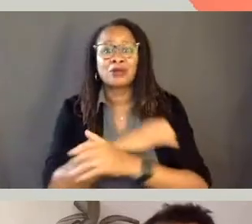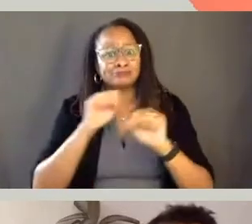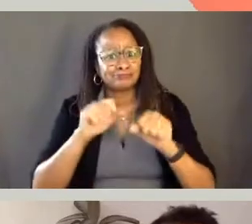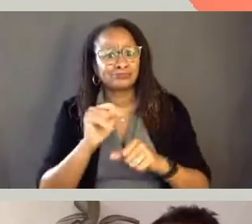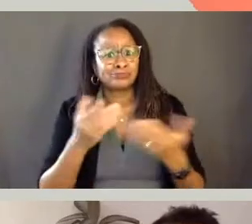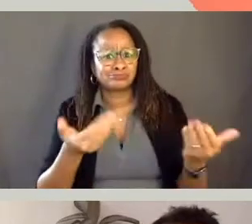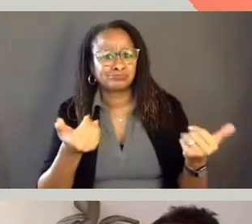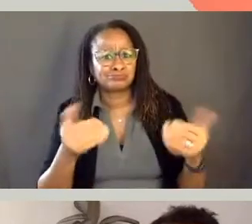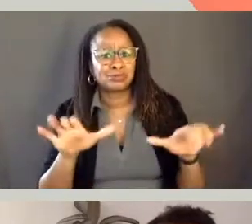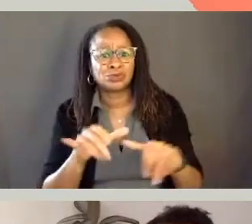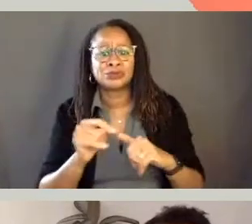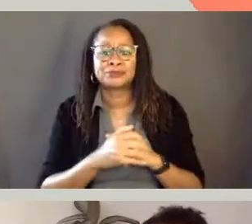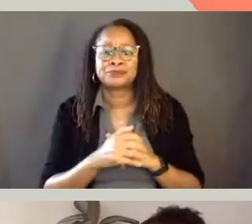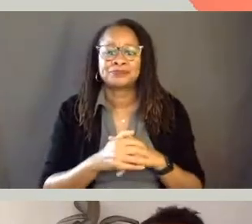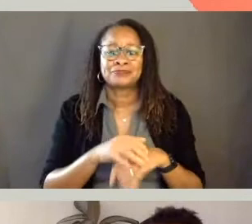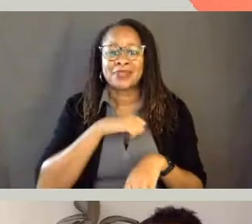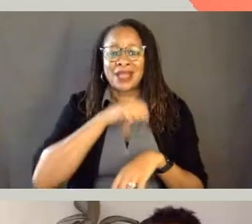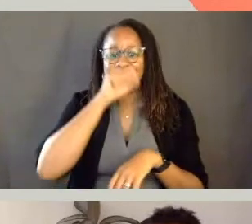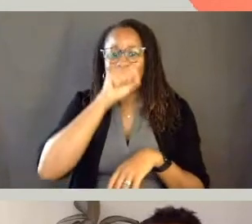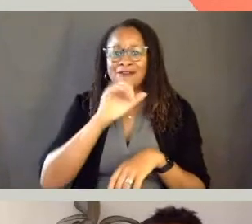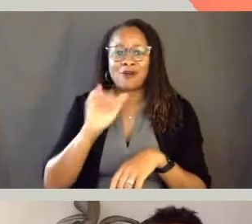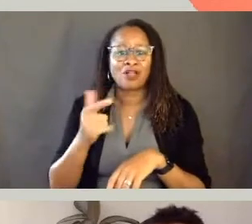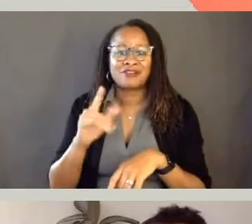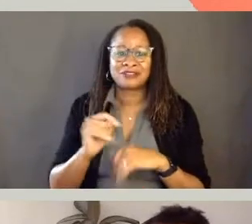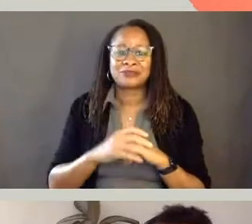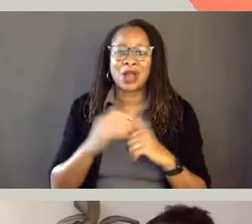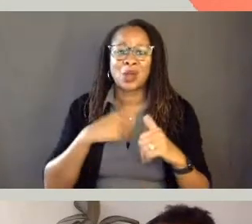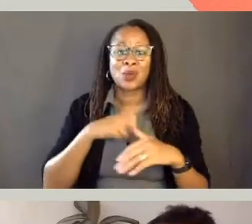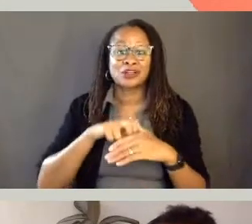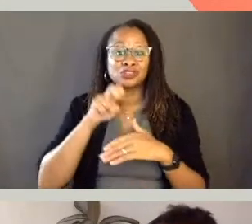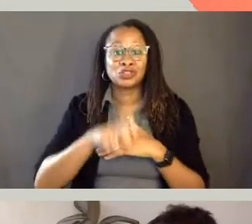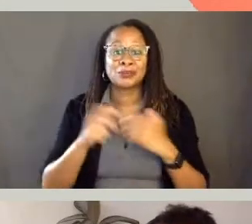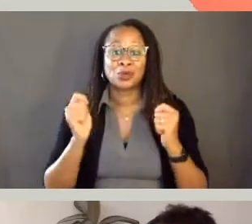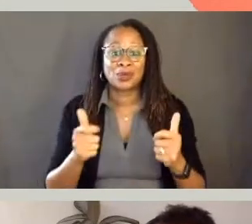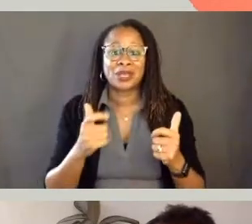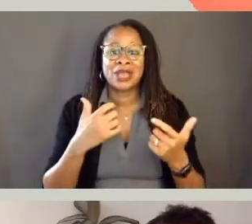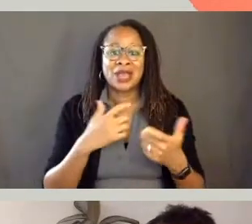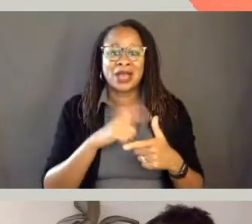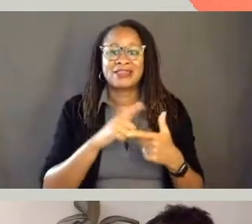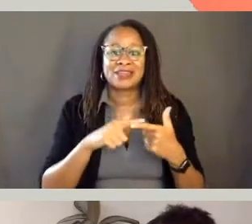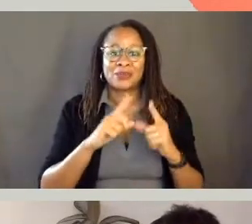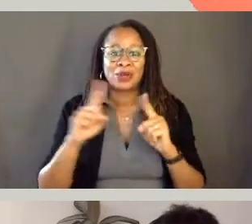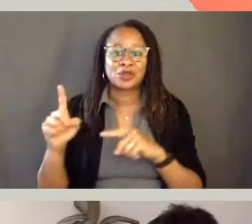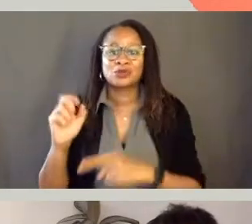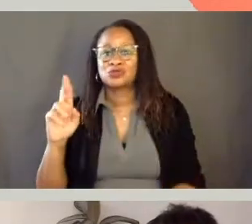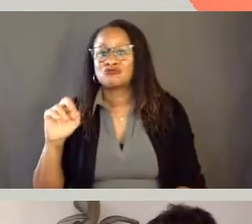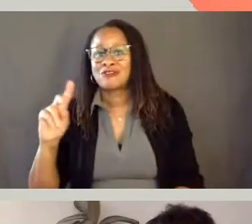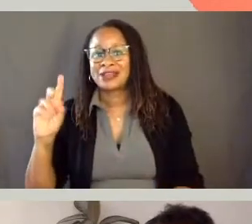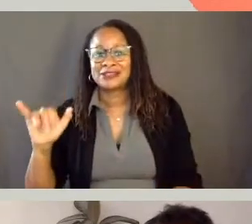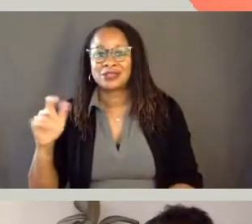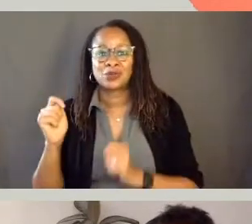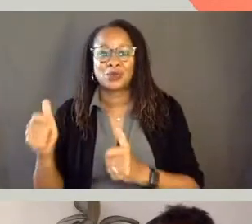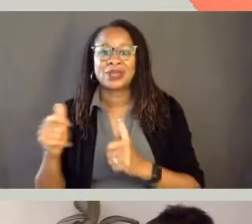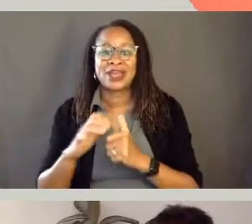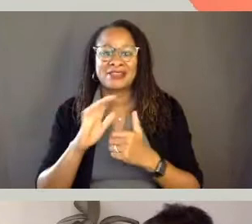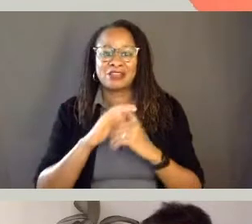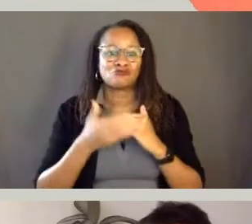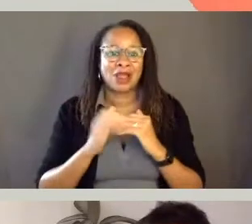I love all of this. I wanna jump in real quick, and then I wanna get to Randy's clips so that we can round that out.